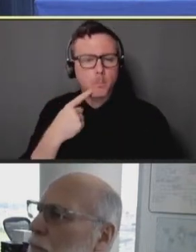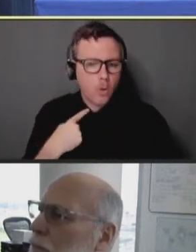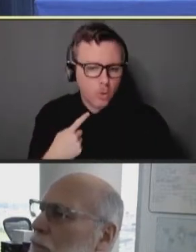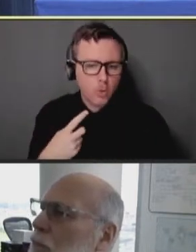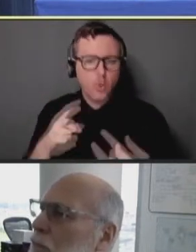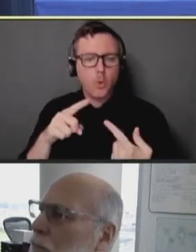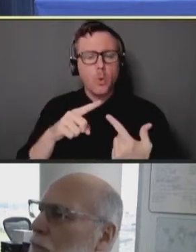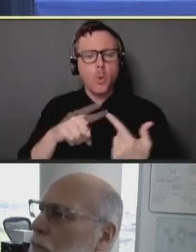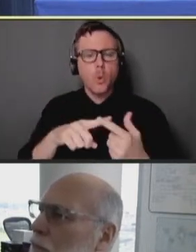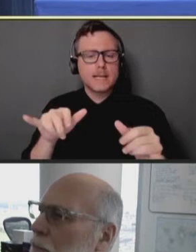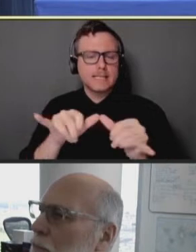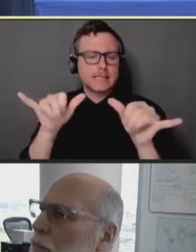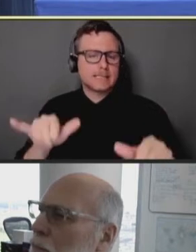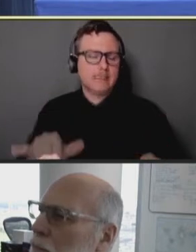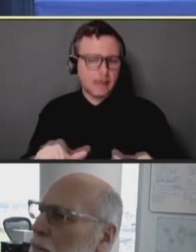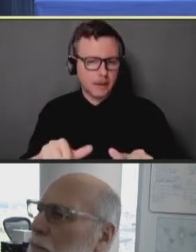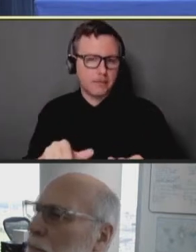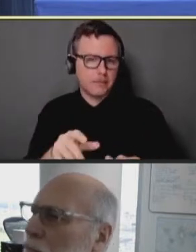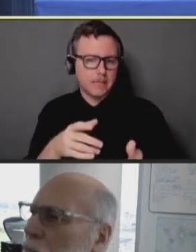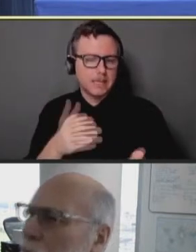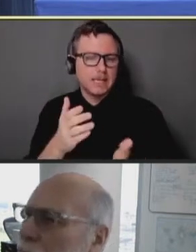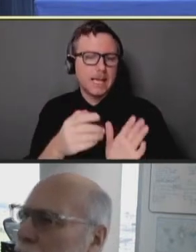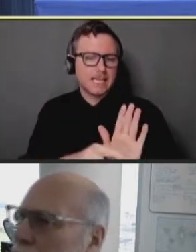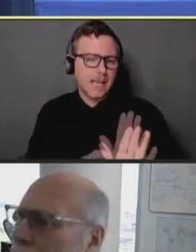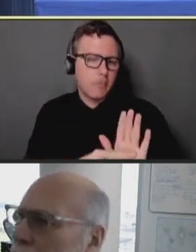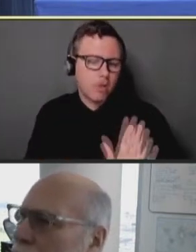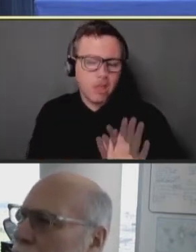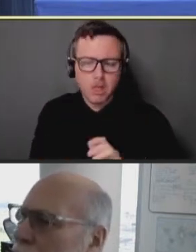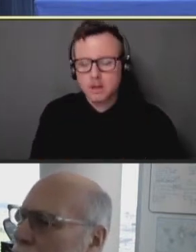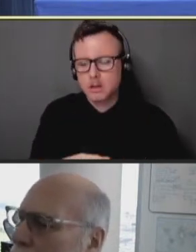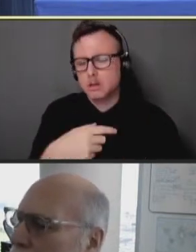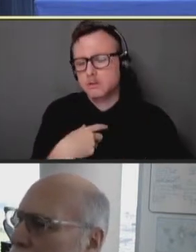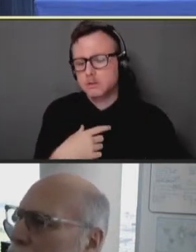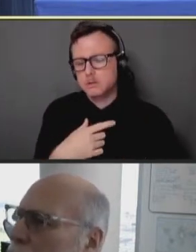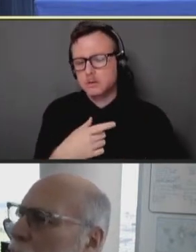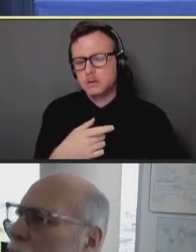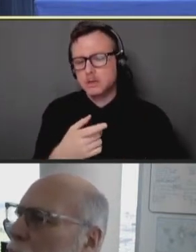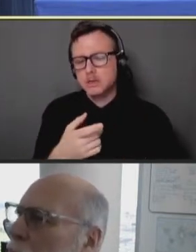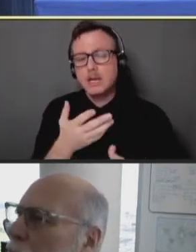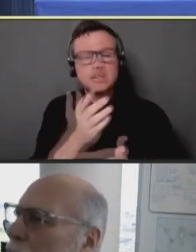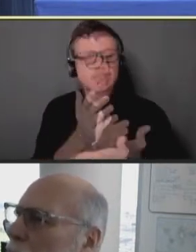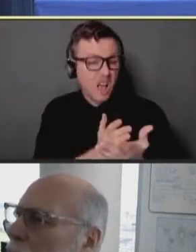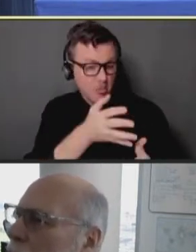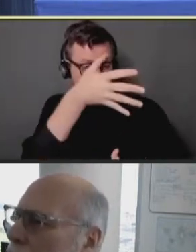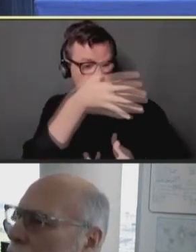So, we do see some mechanisms. Some of that is summarized in the paper so you could look at the paper.